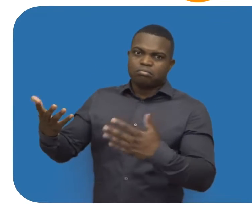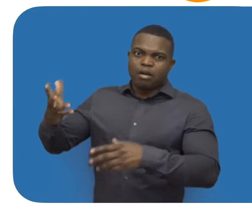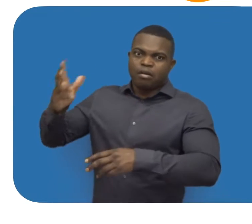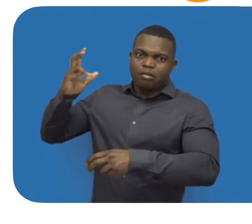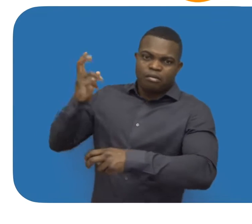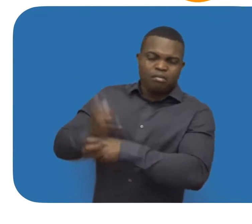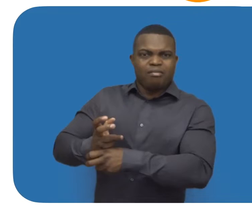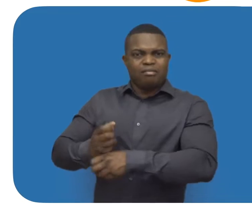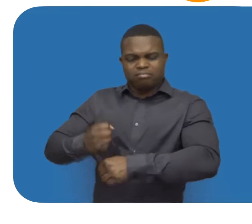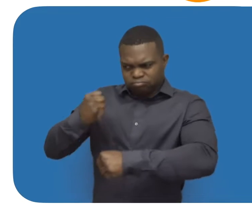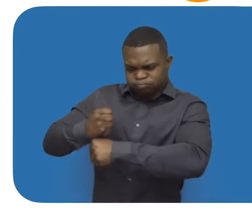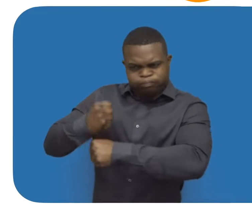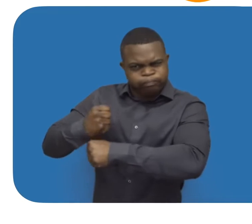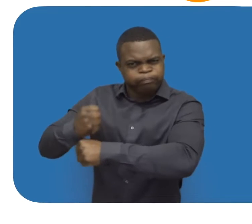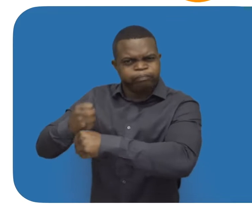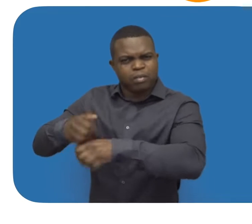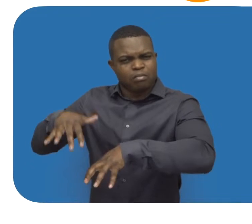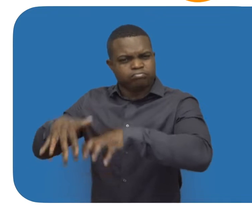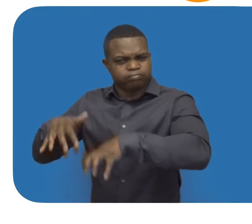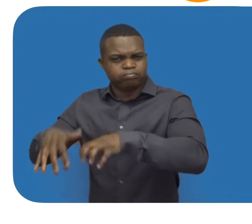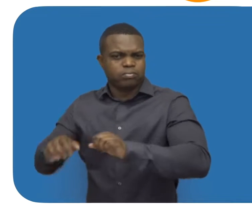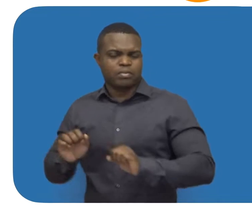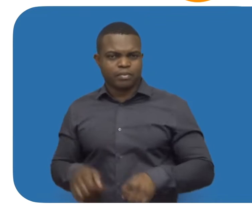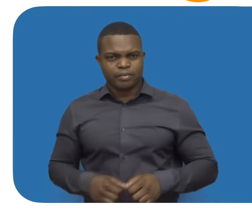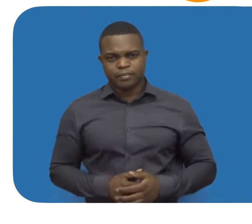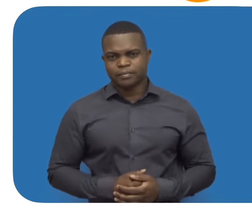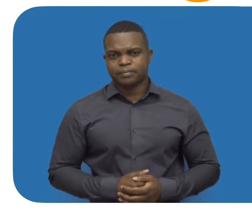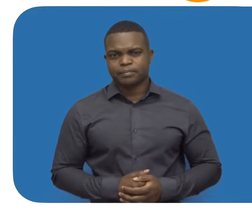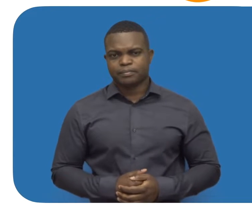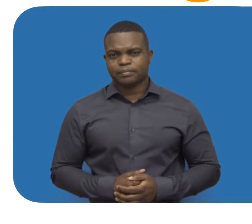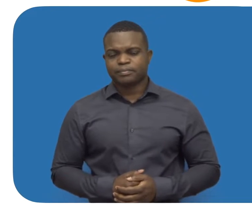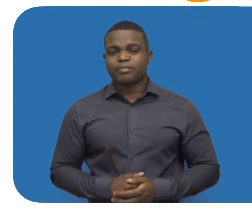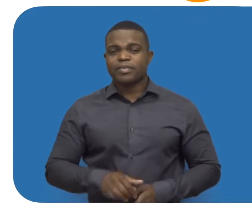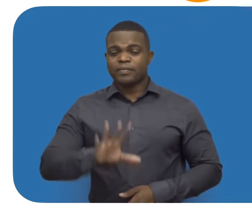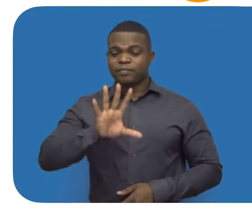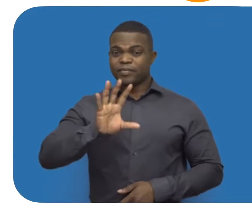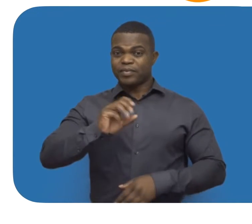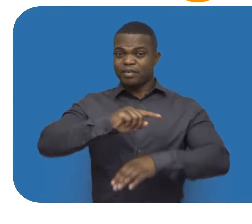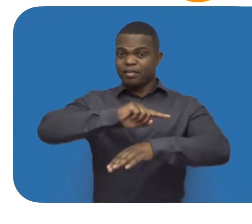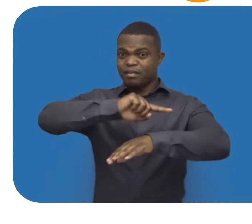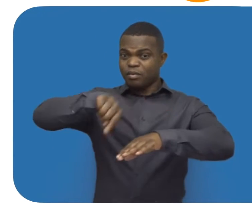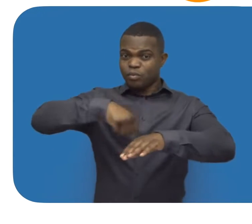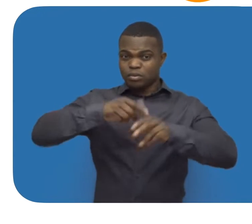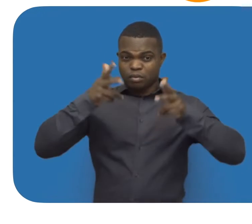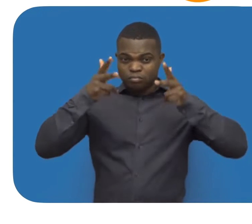could be included in the public corpus. Publishing 50 hours of data